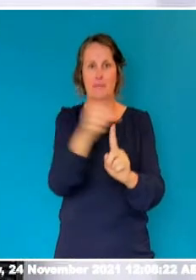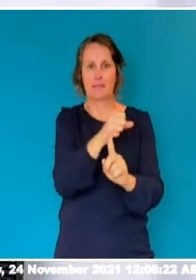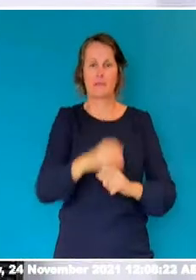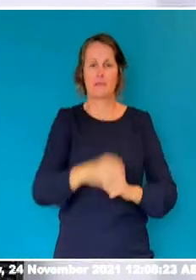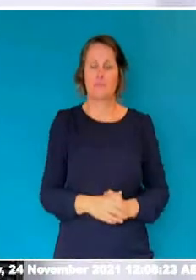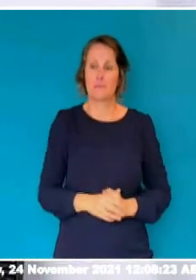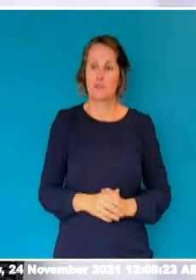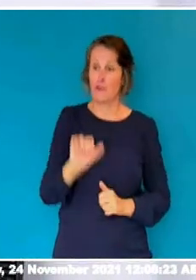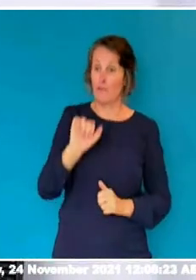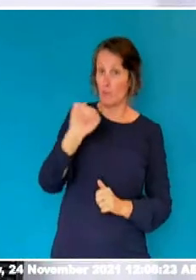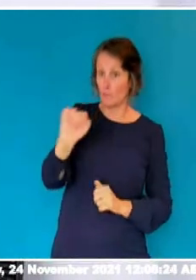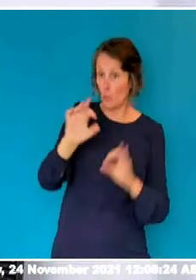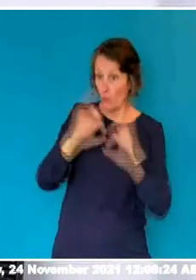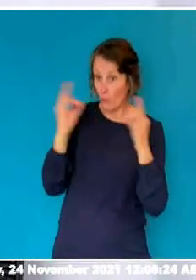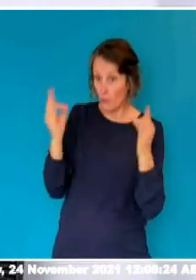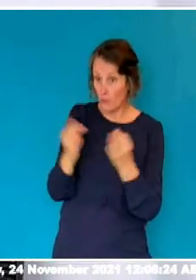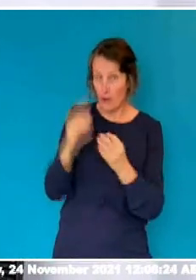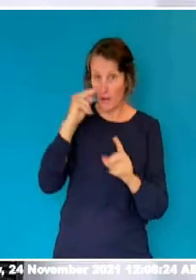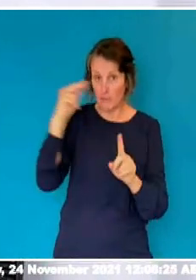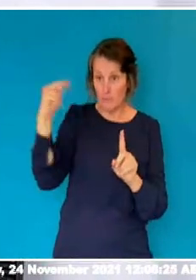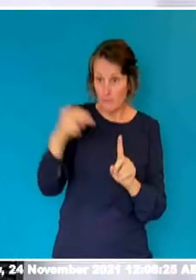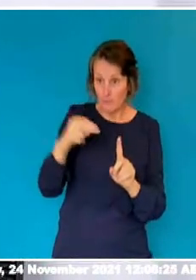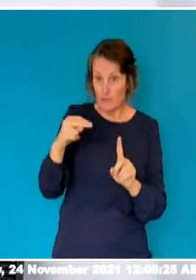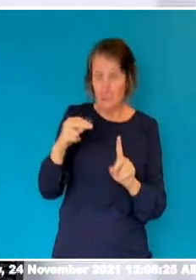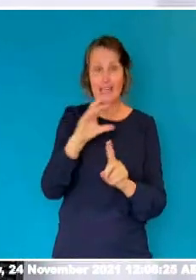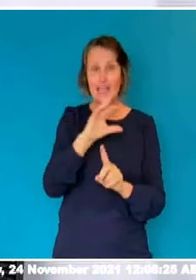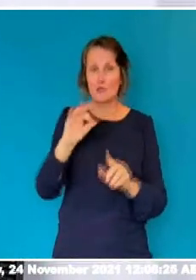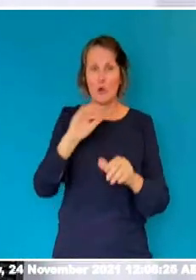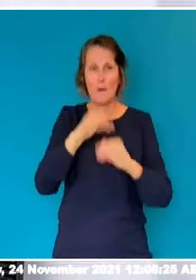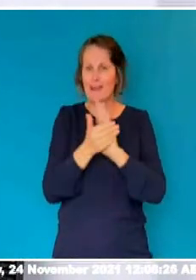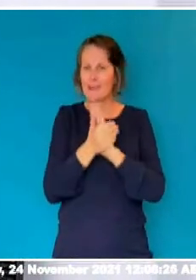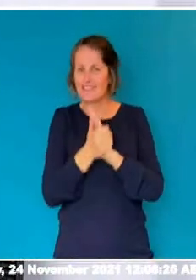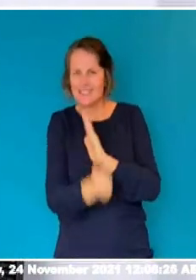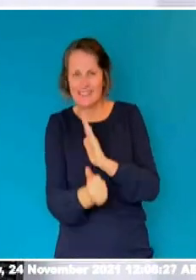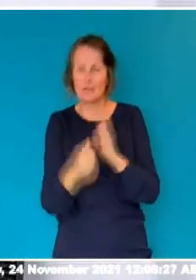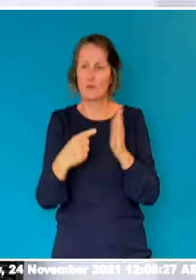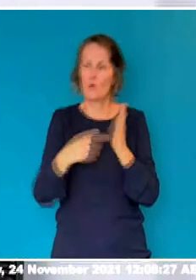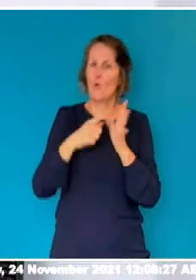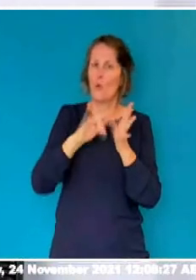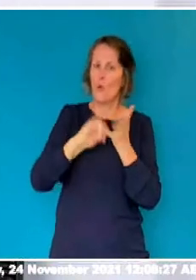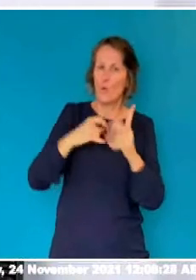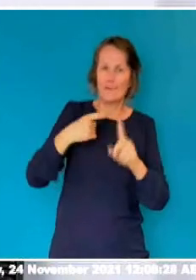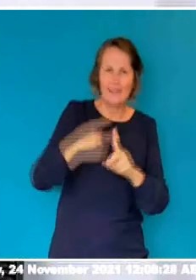perspective, it's not about skills and tasks and duties, it's about outcomes?